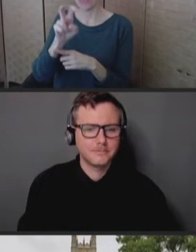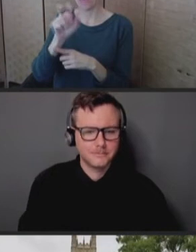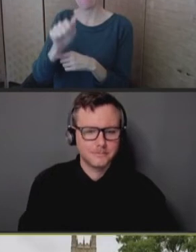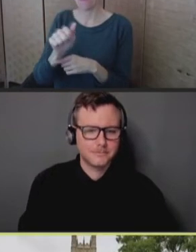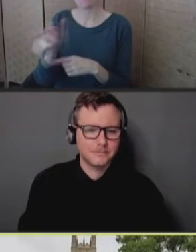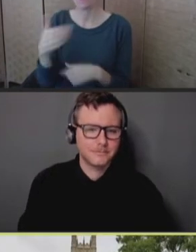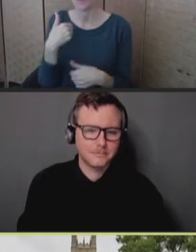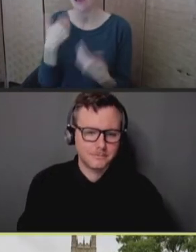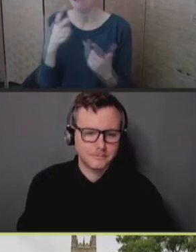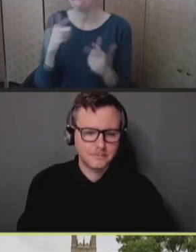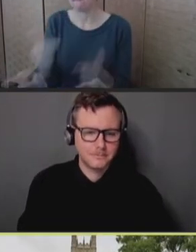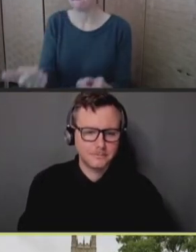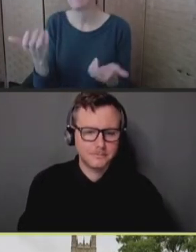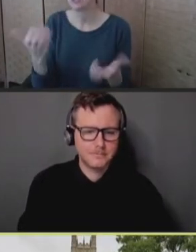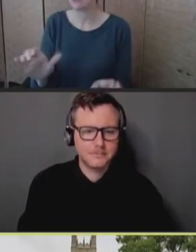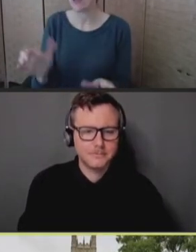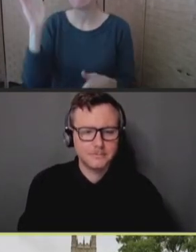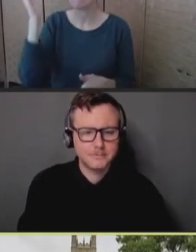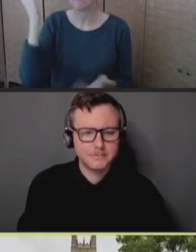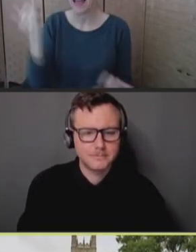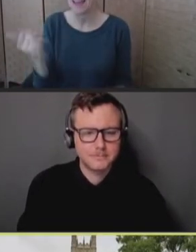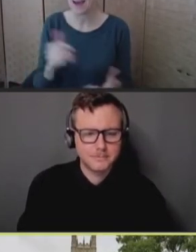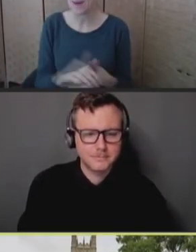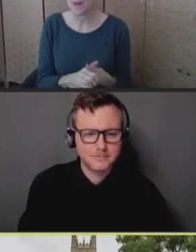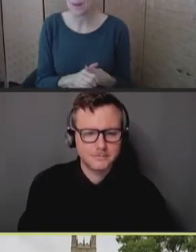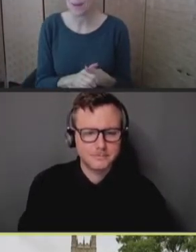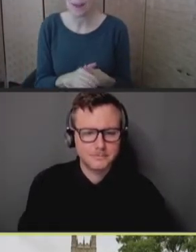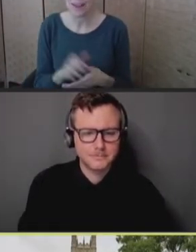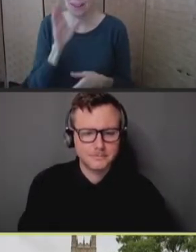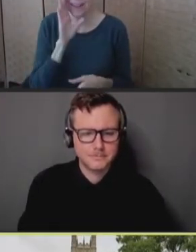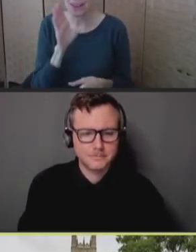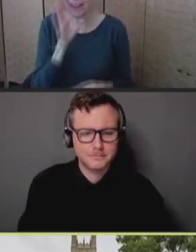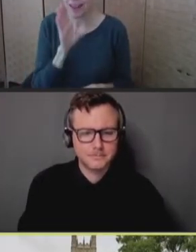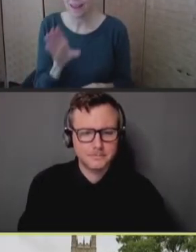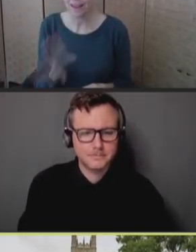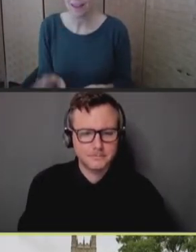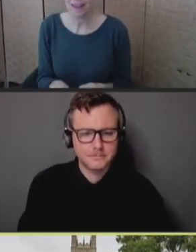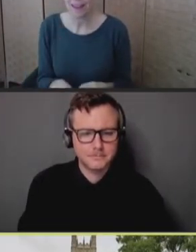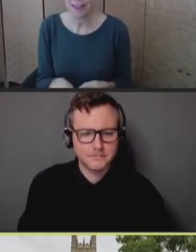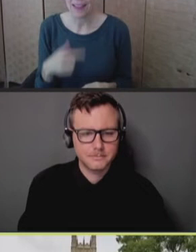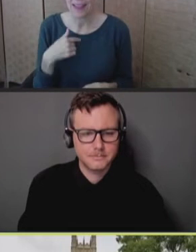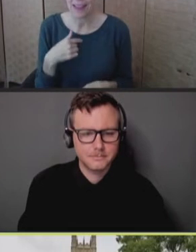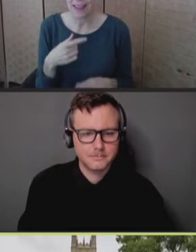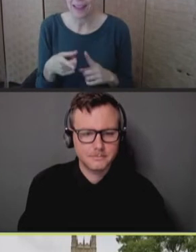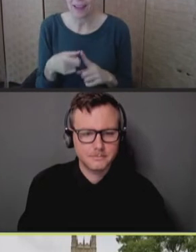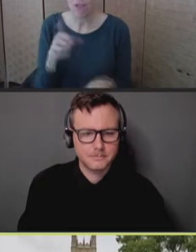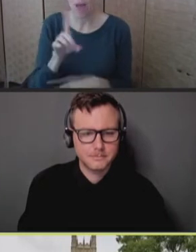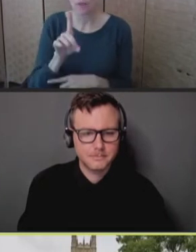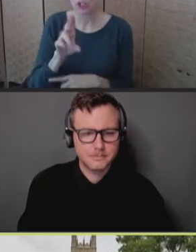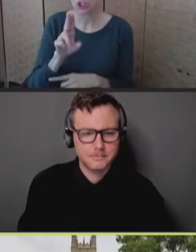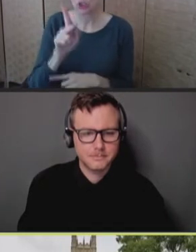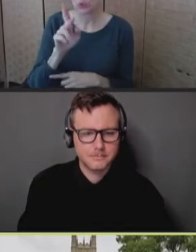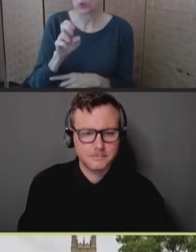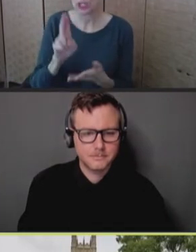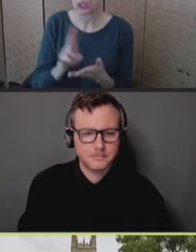Svetlana Ukraintseva: I'm Svetlana Ukraintseva from Duke University working on connection